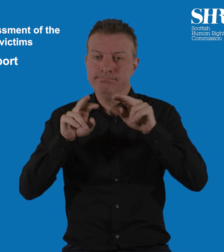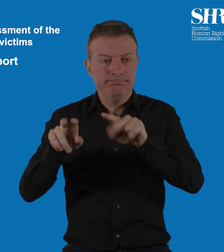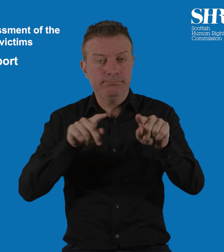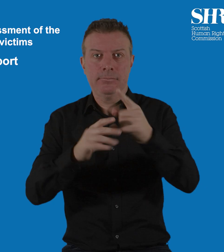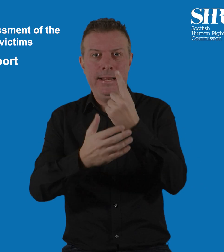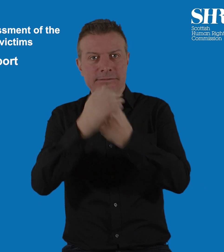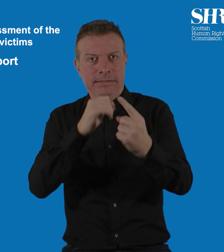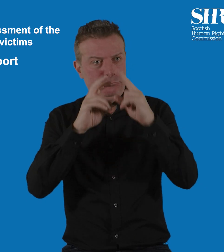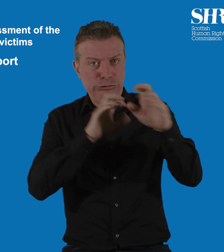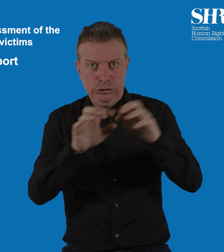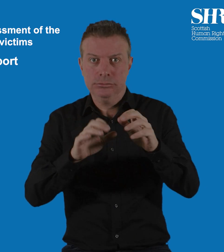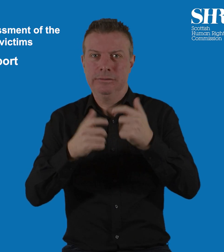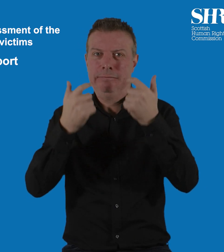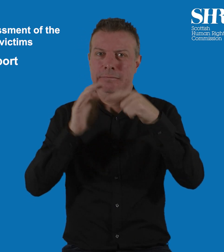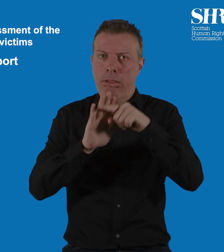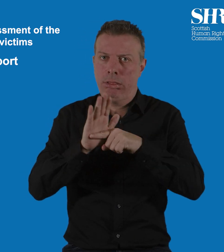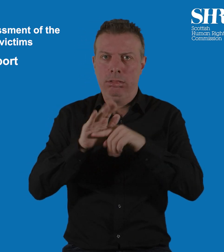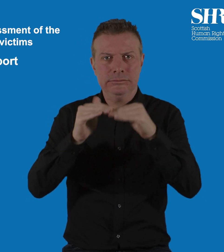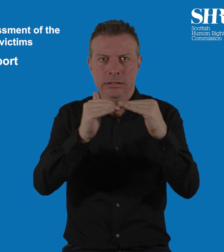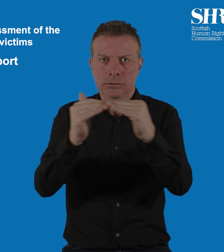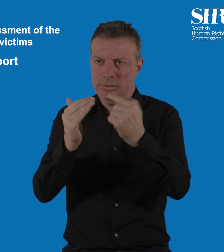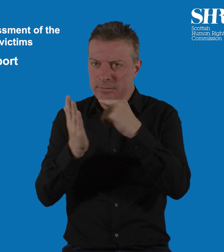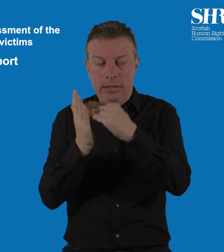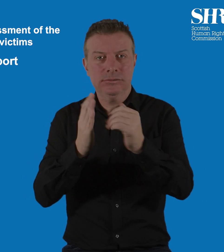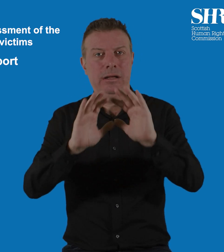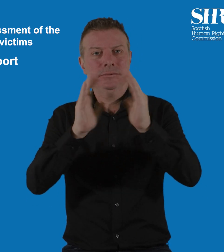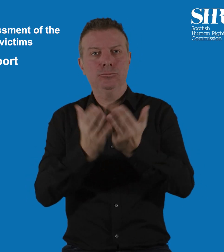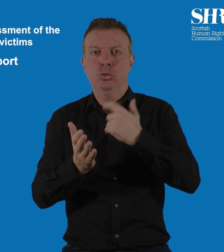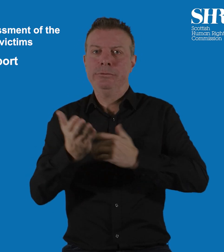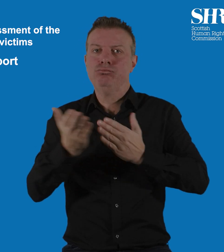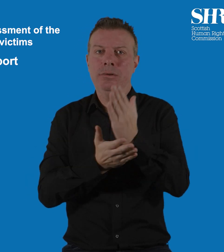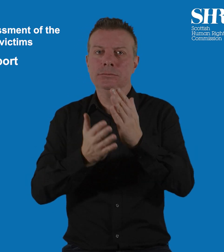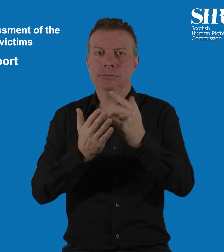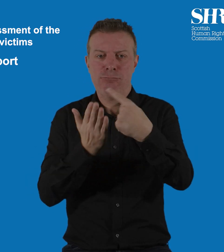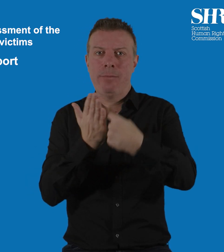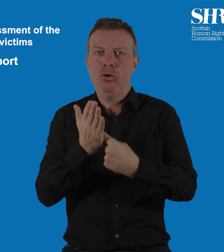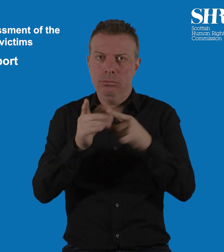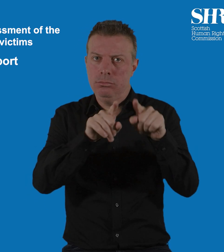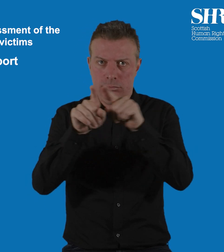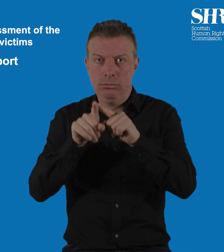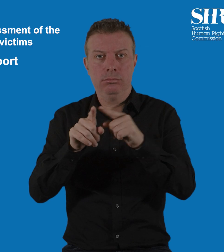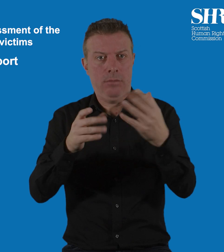It draws on independent research, legal standards, and international human rights frameworks.